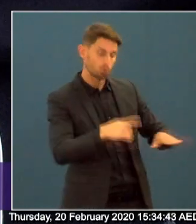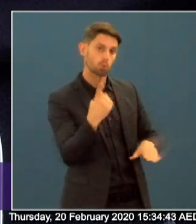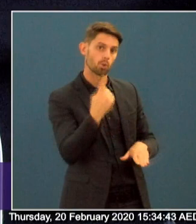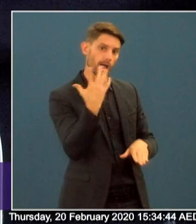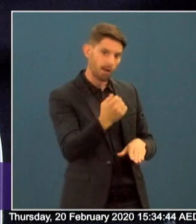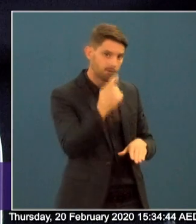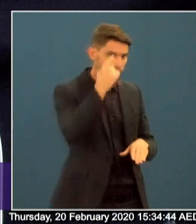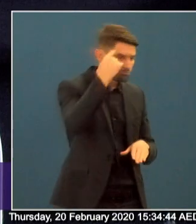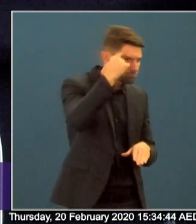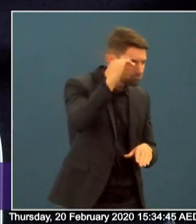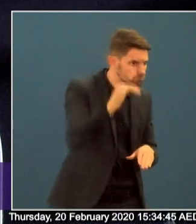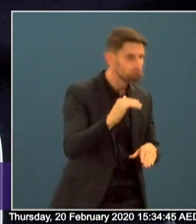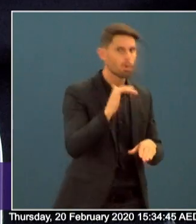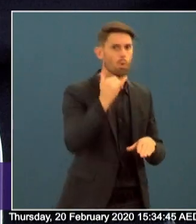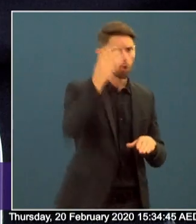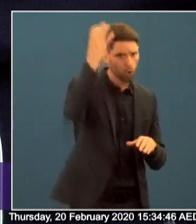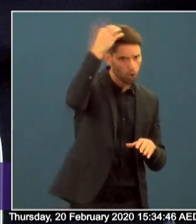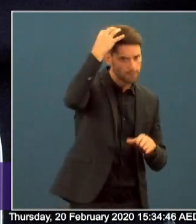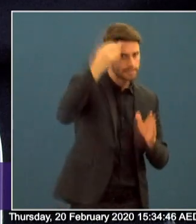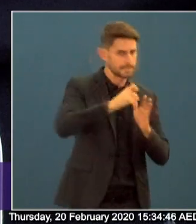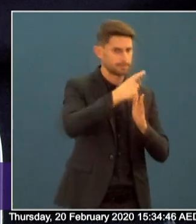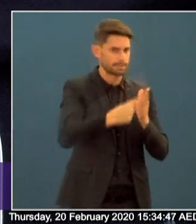and other children with chronic and complex health care needs.